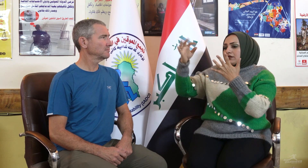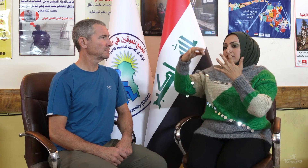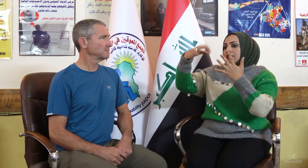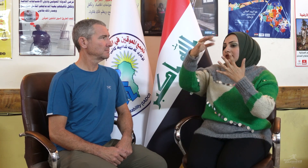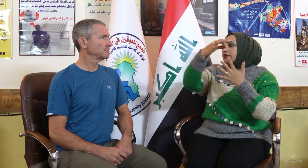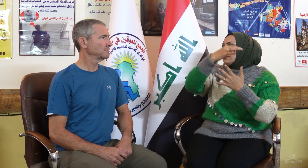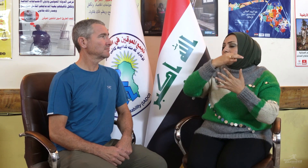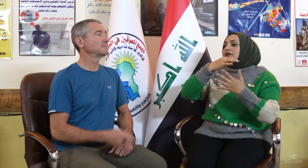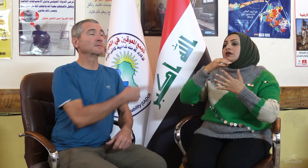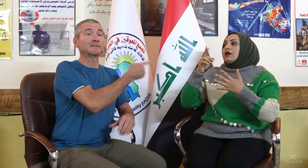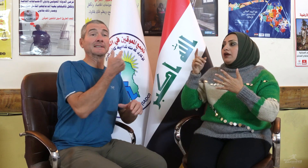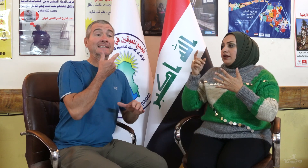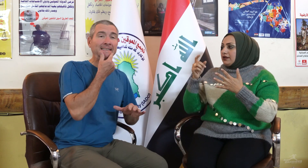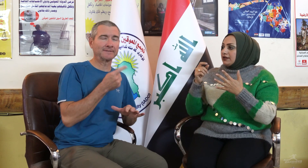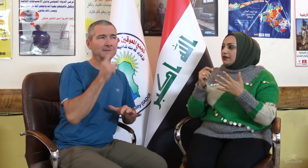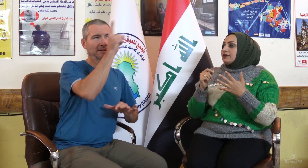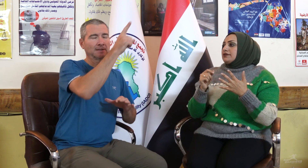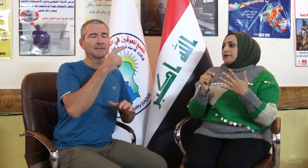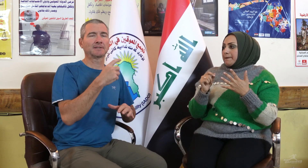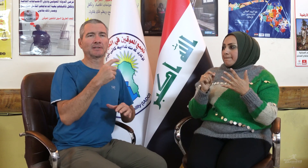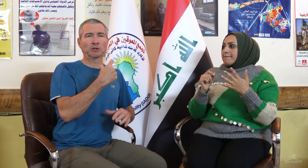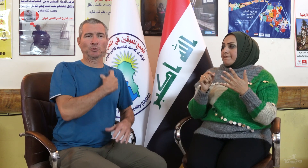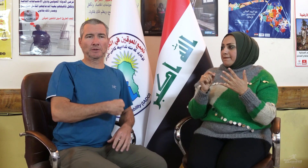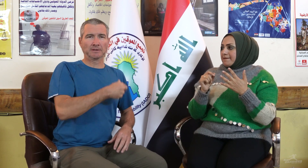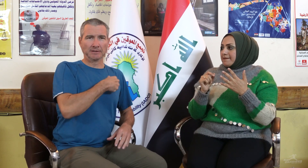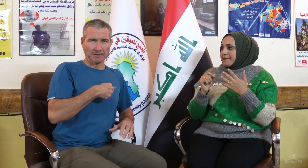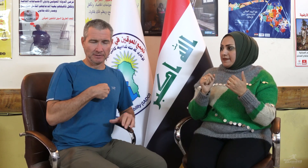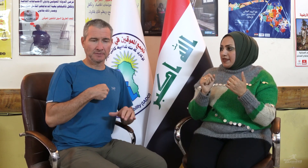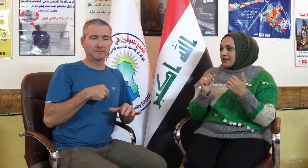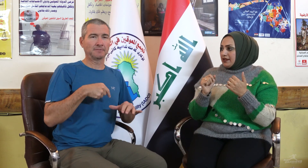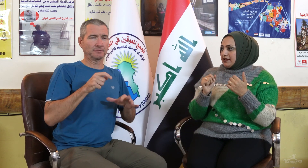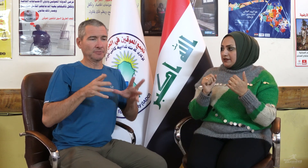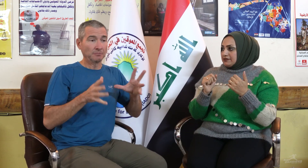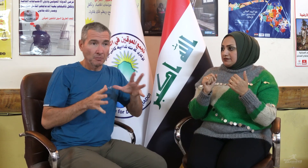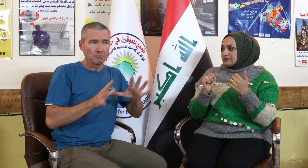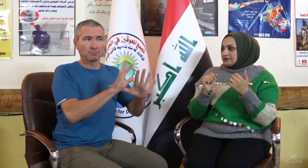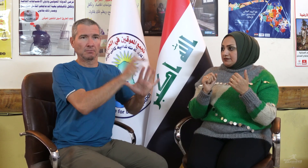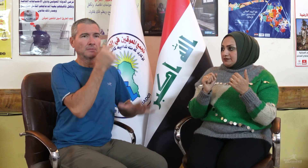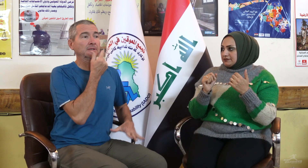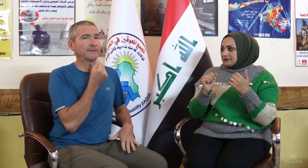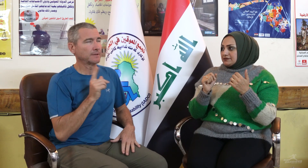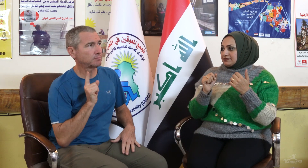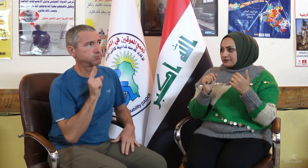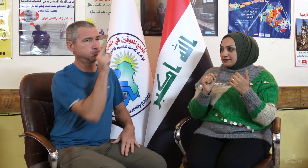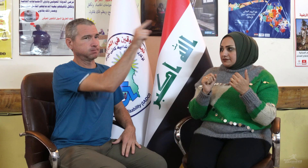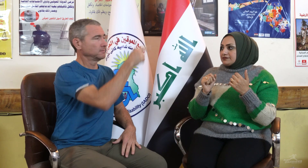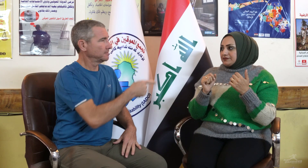When I traveled to Geneva… So in Geneva, Switzerland, that’s where you traveled to.